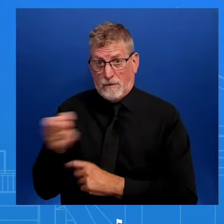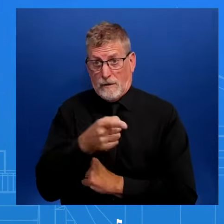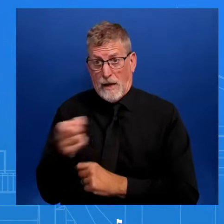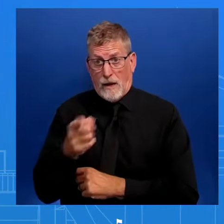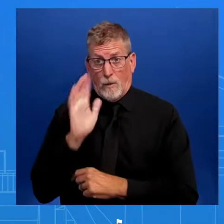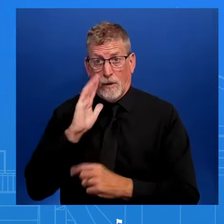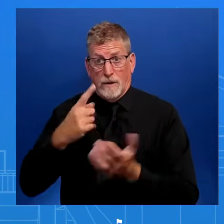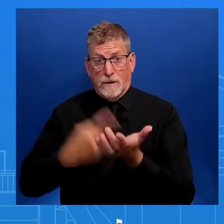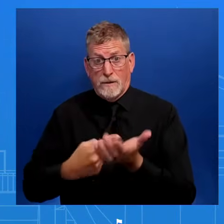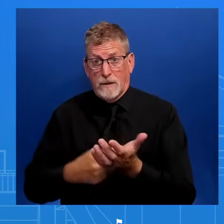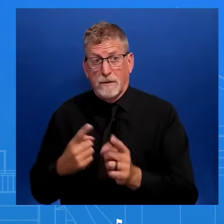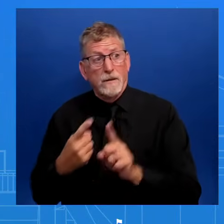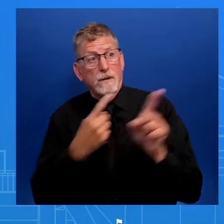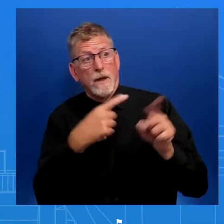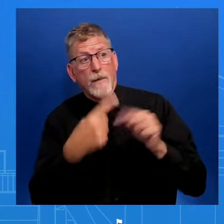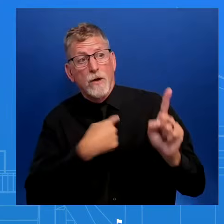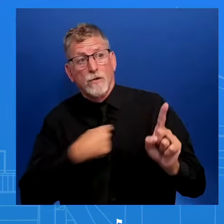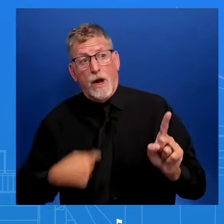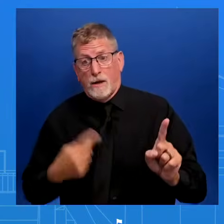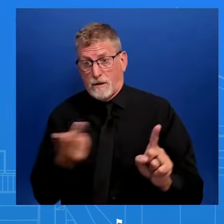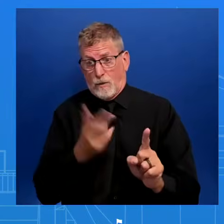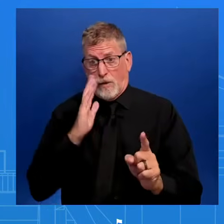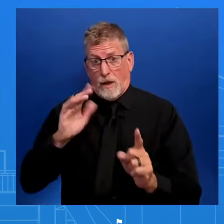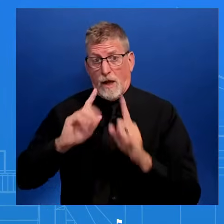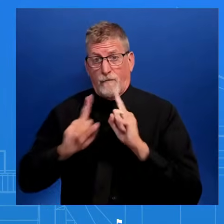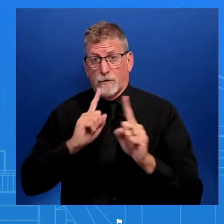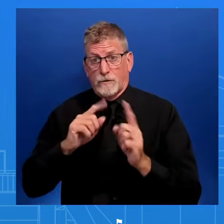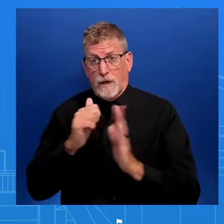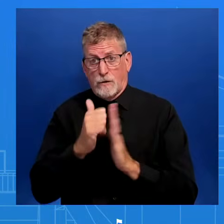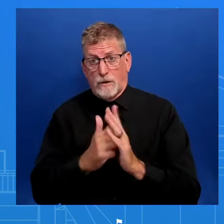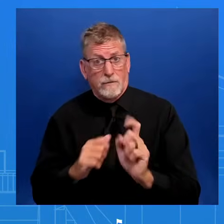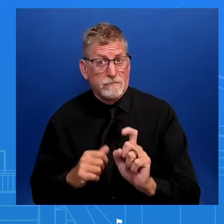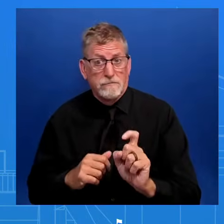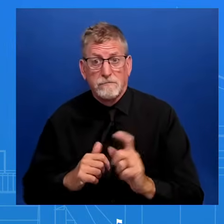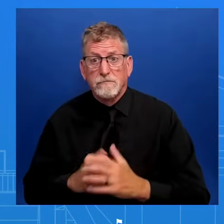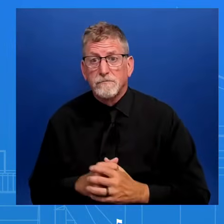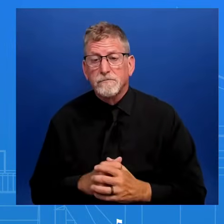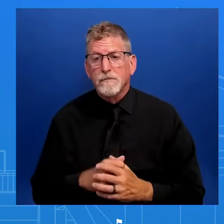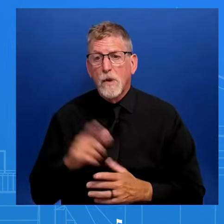for any investigation into the President, members of the administration, his family,